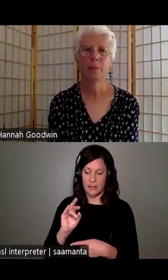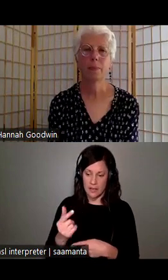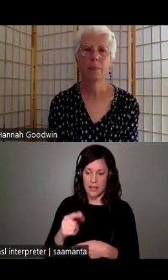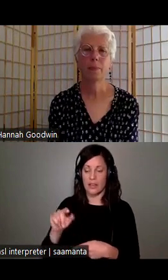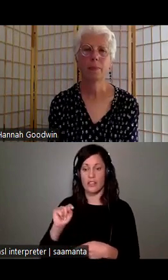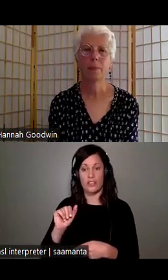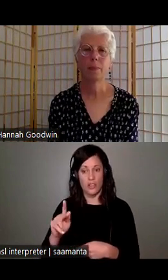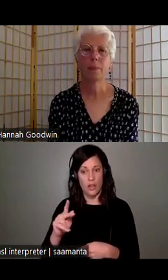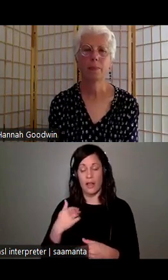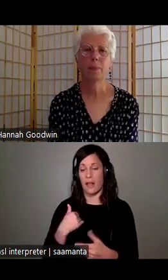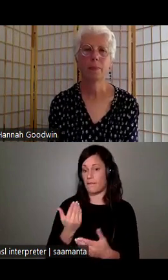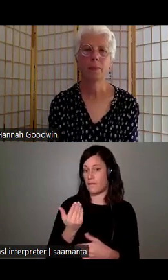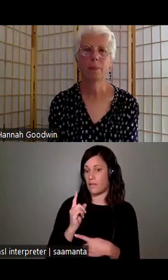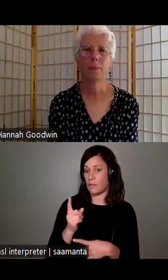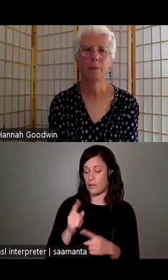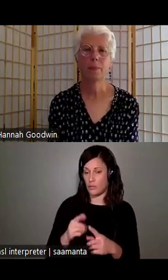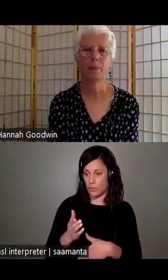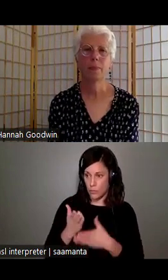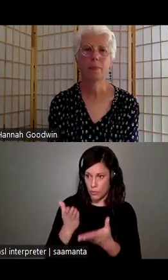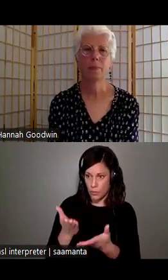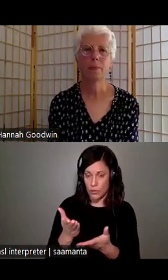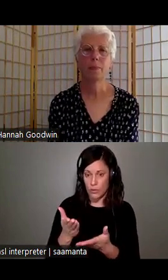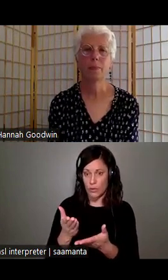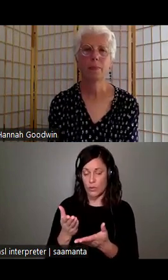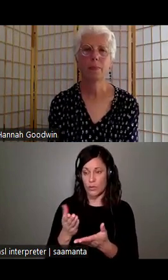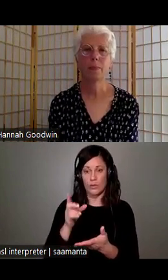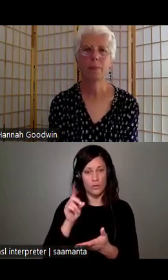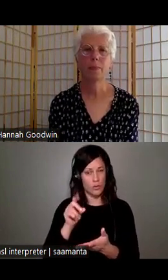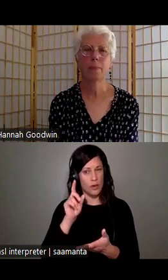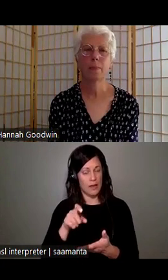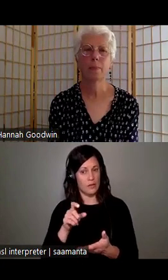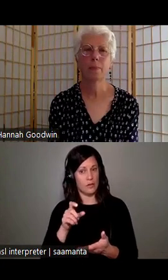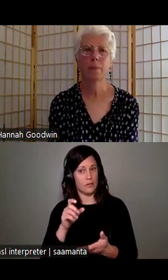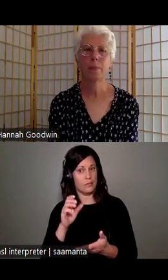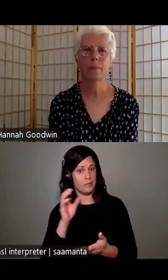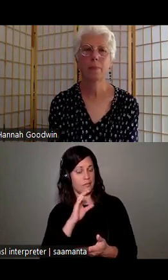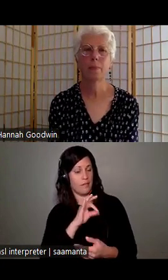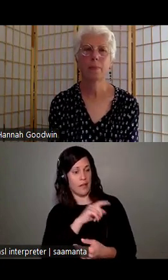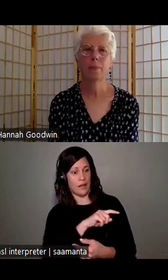of a proposal to offer, do they also have to find others interested in finding,